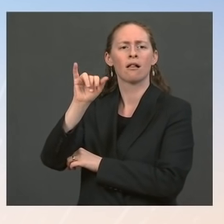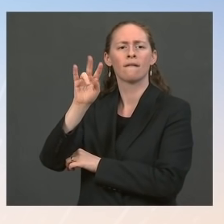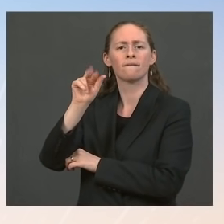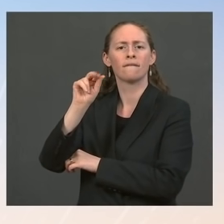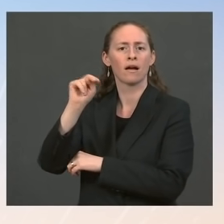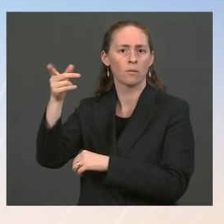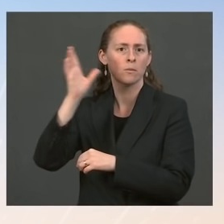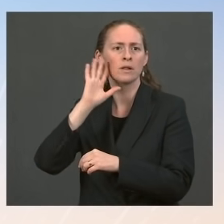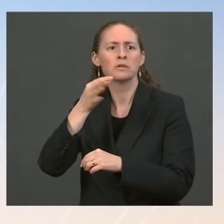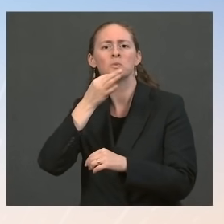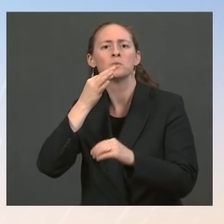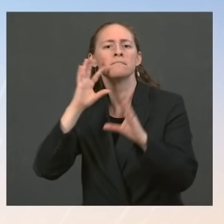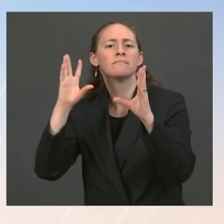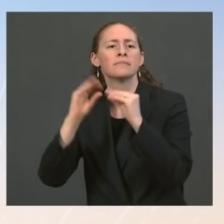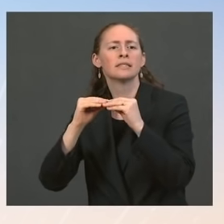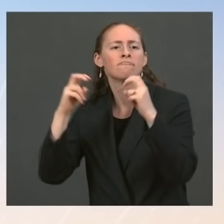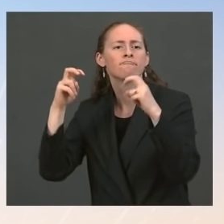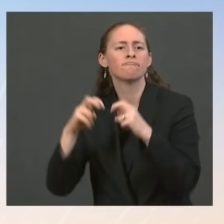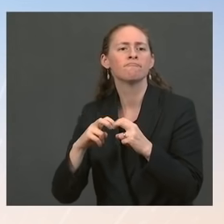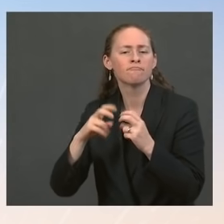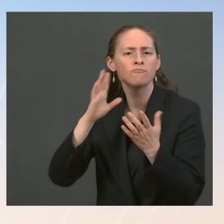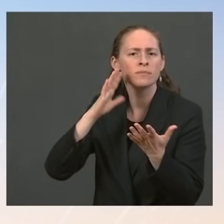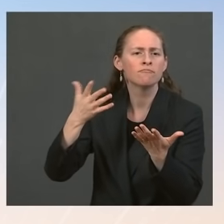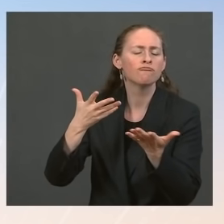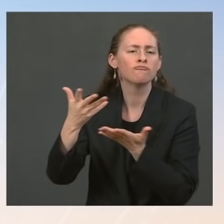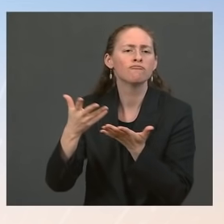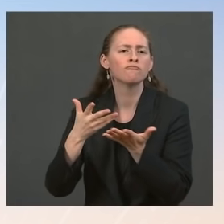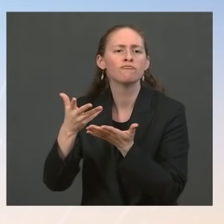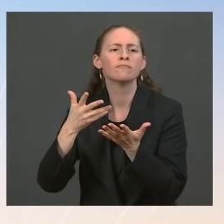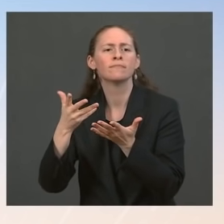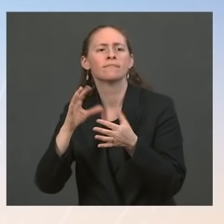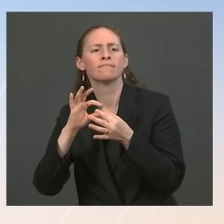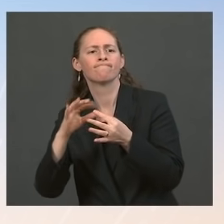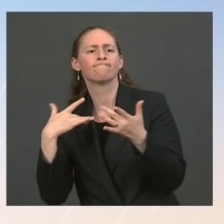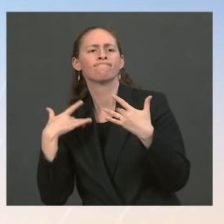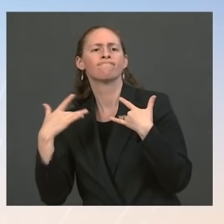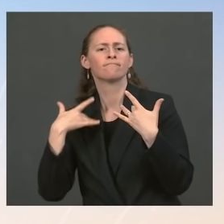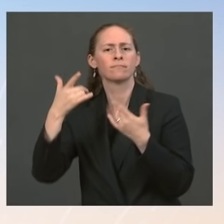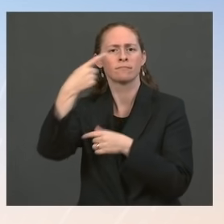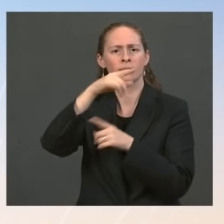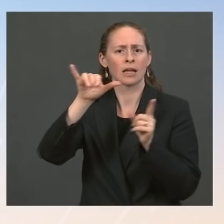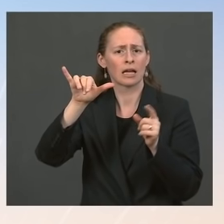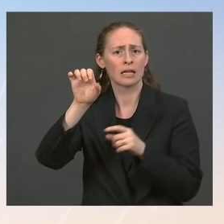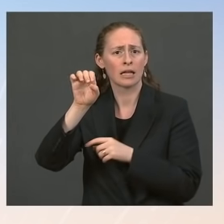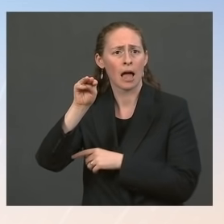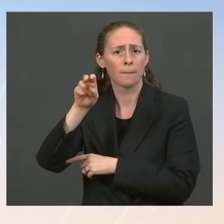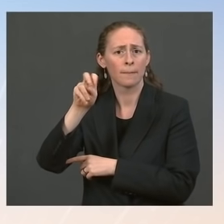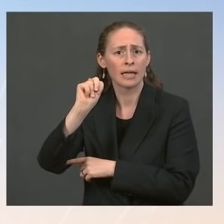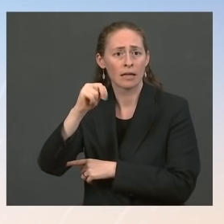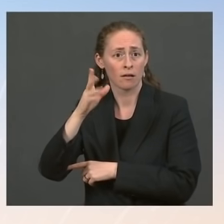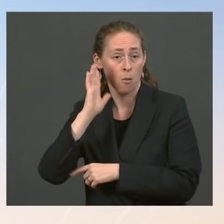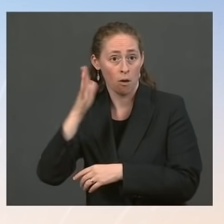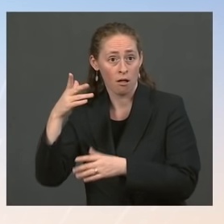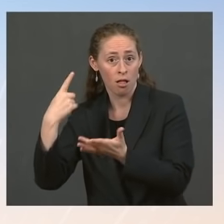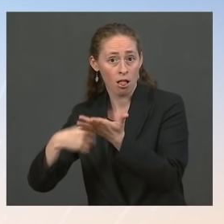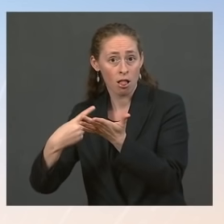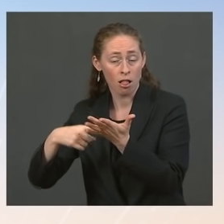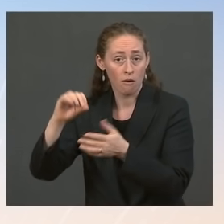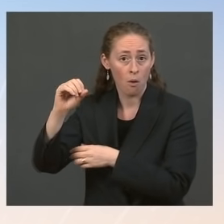Does he plan to bring this up during that meeting? Ms. Psaki: Well, we are in -- we continue to speak to international partners, including OPEC,